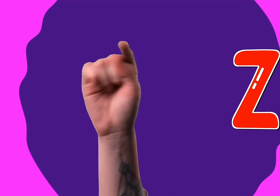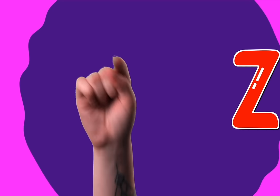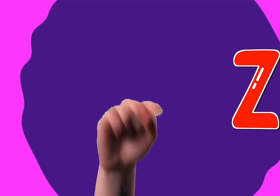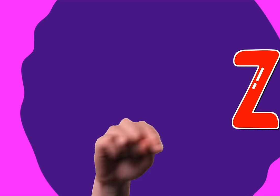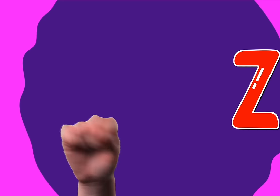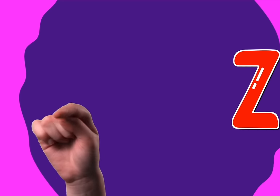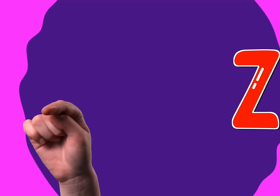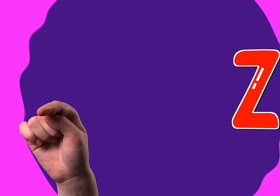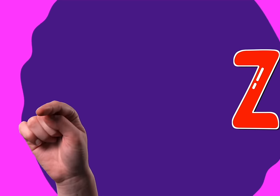Z.